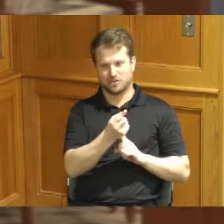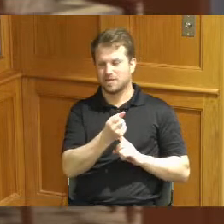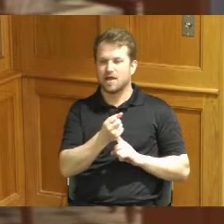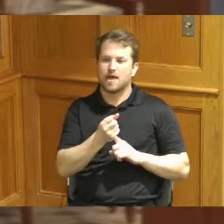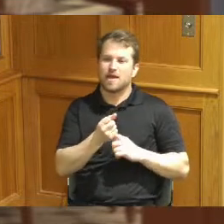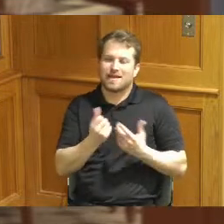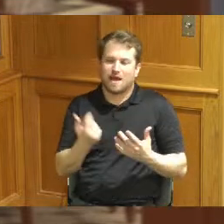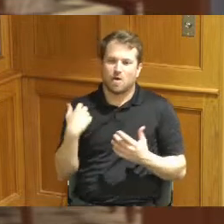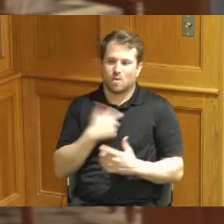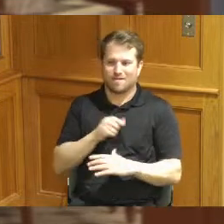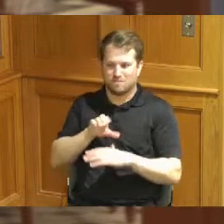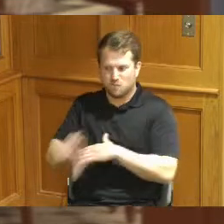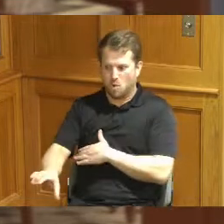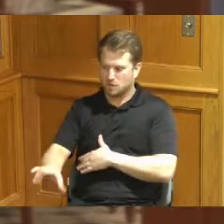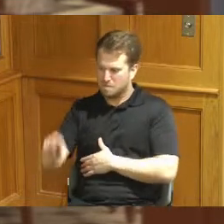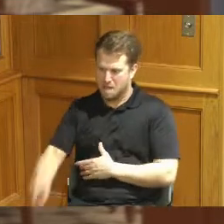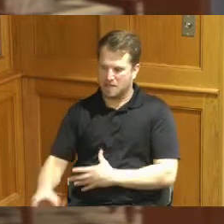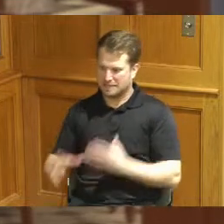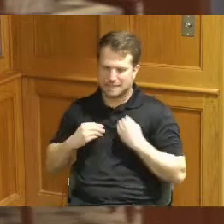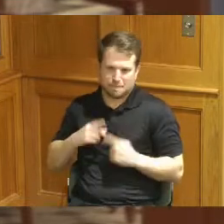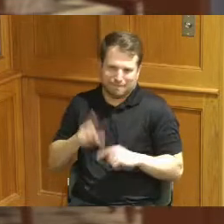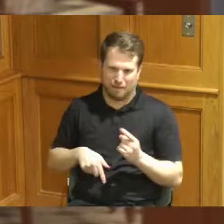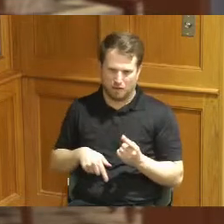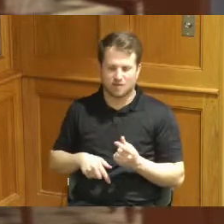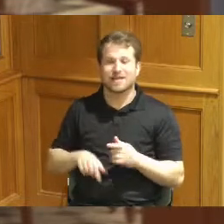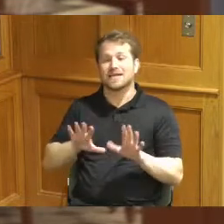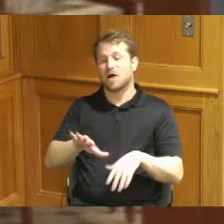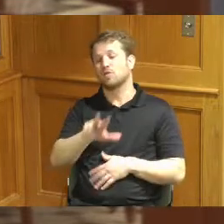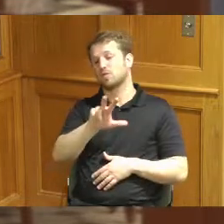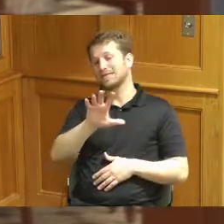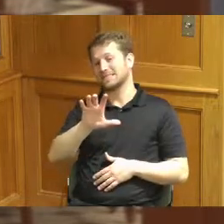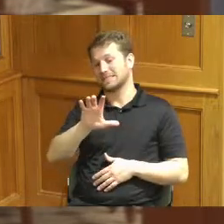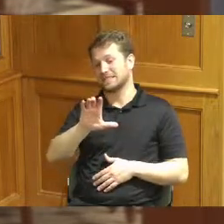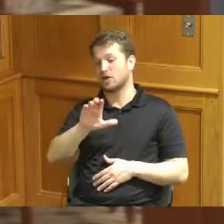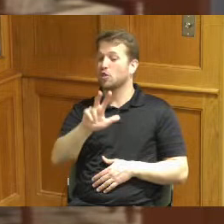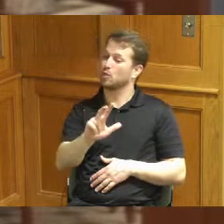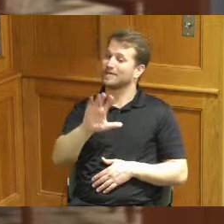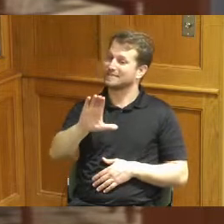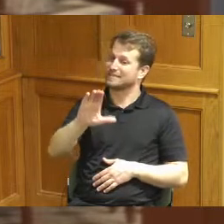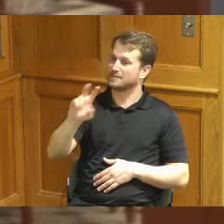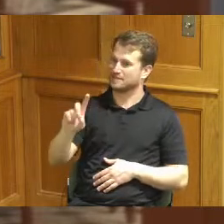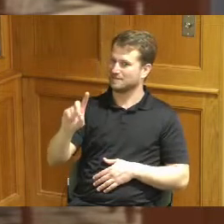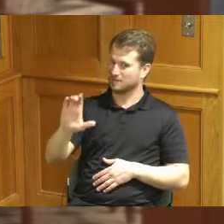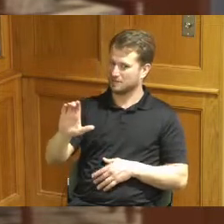so this group that I'm a part of at 3CDC which includes Talbert House and the Hamilton County